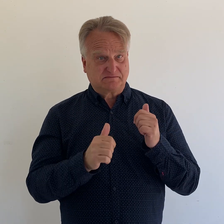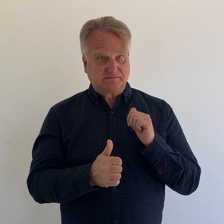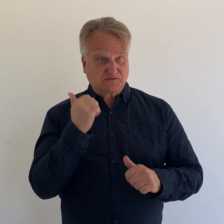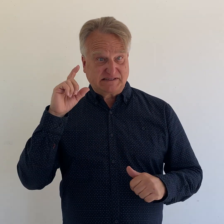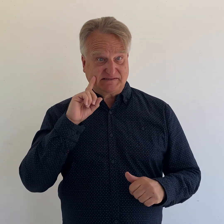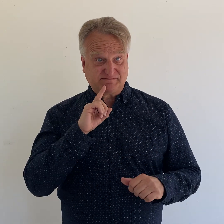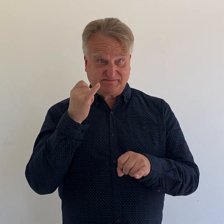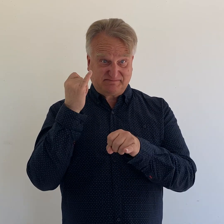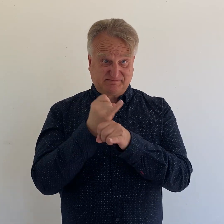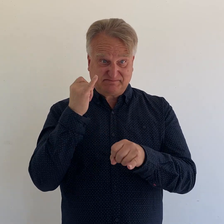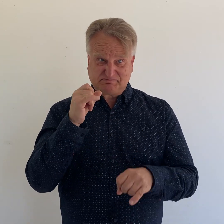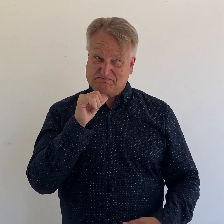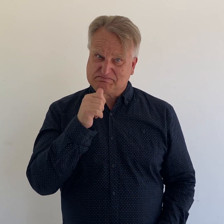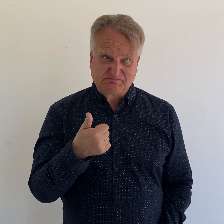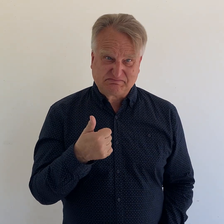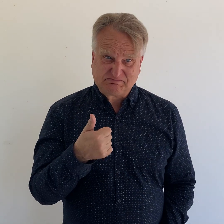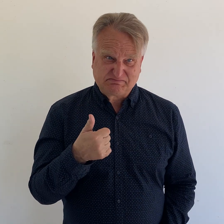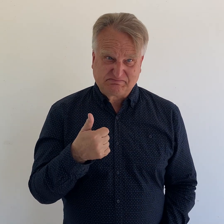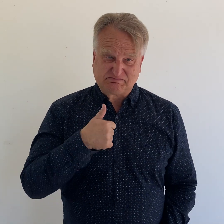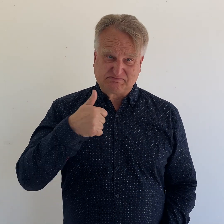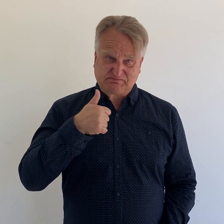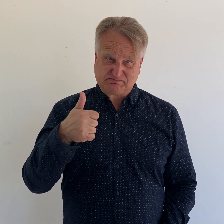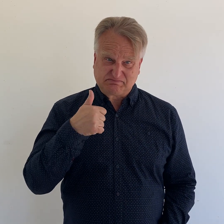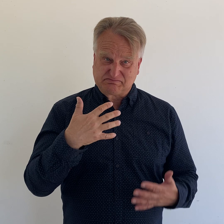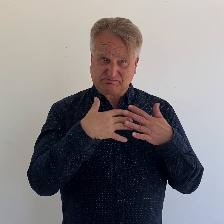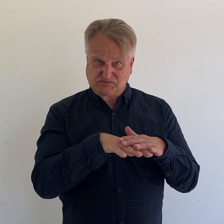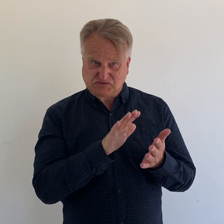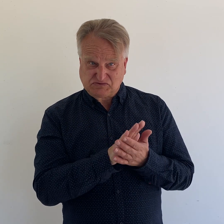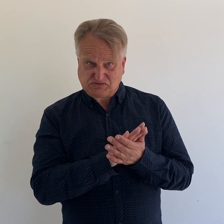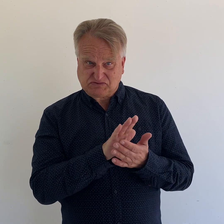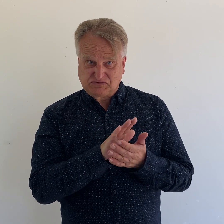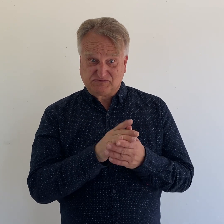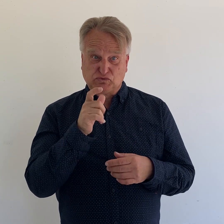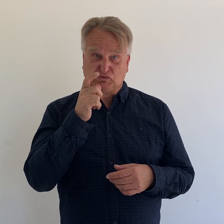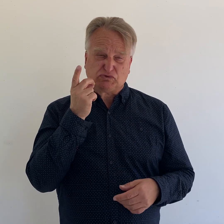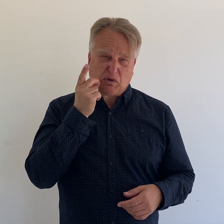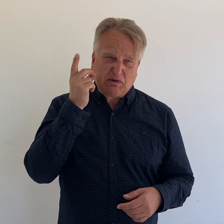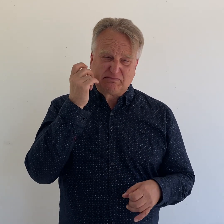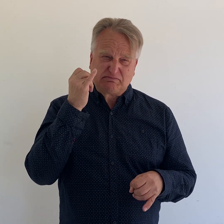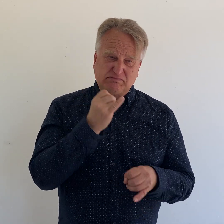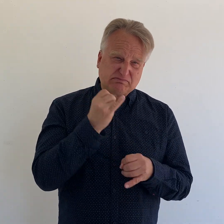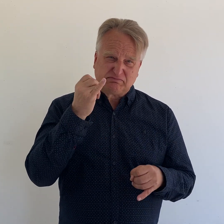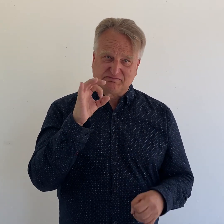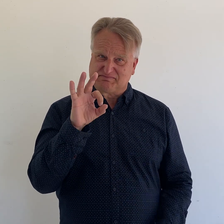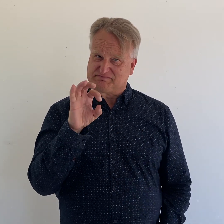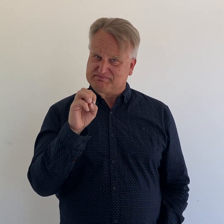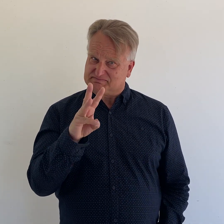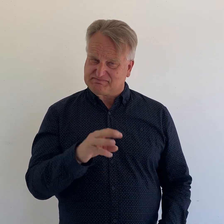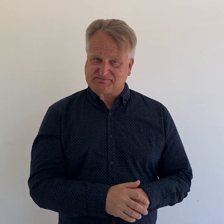do not have any residential school experience,